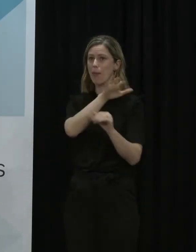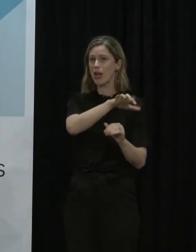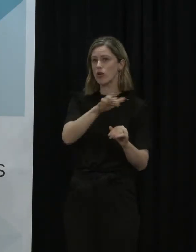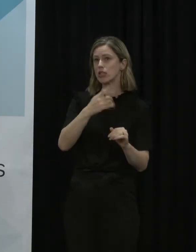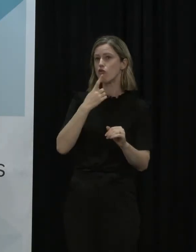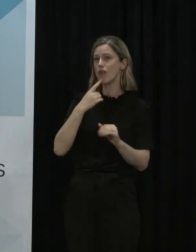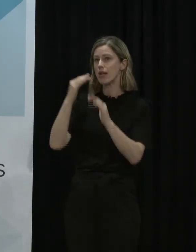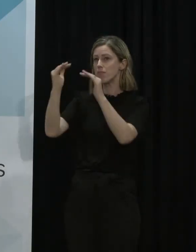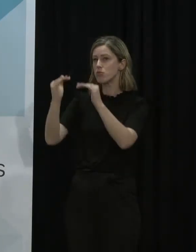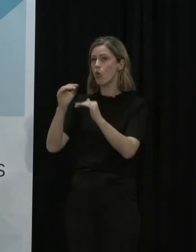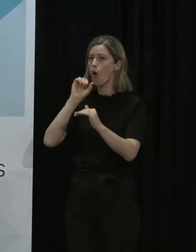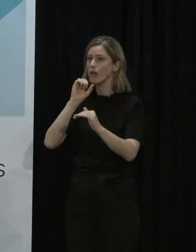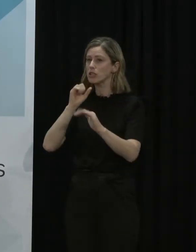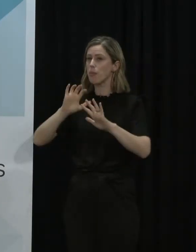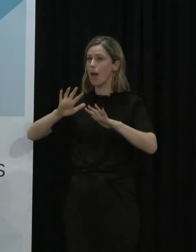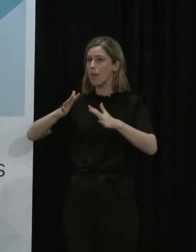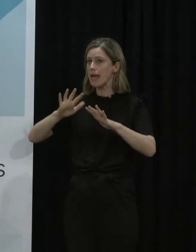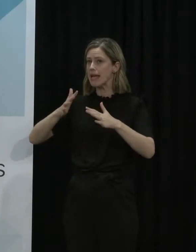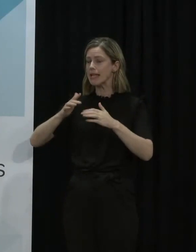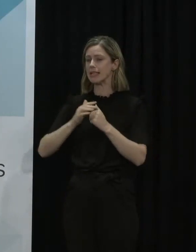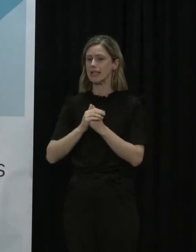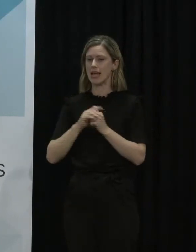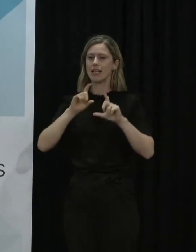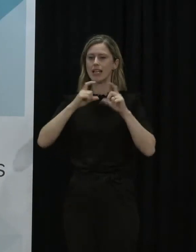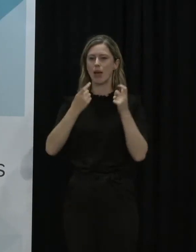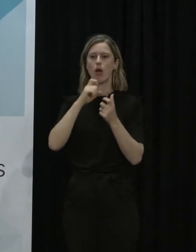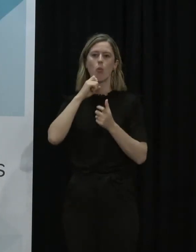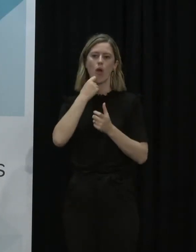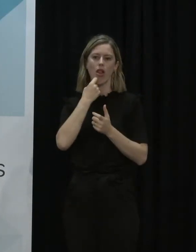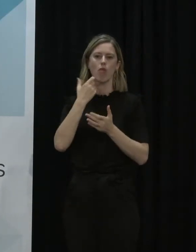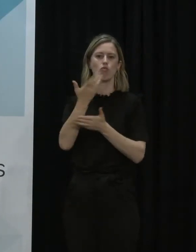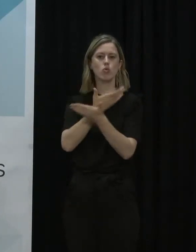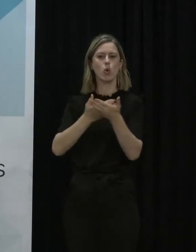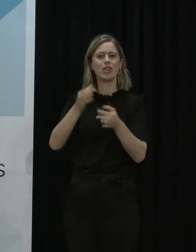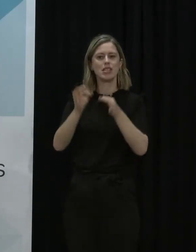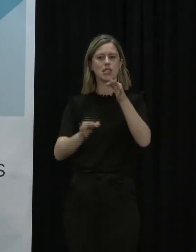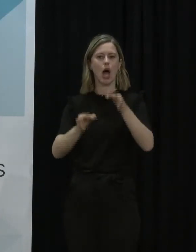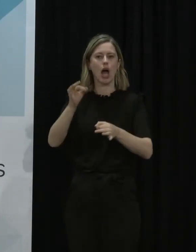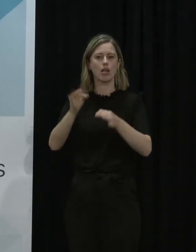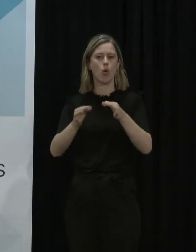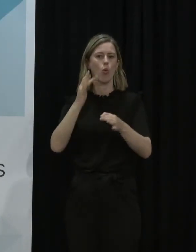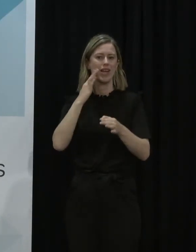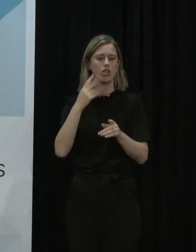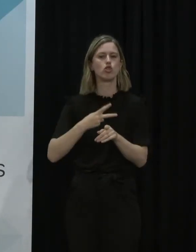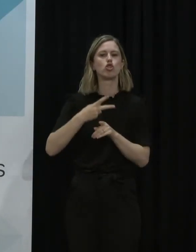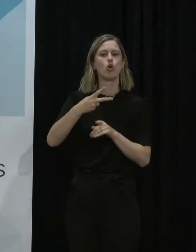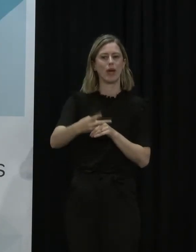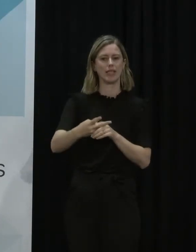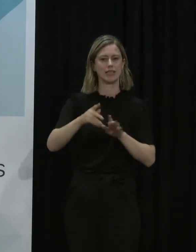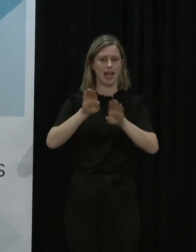very clear about what we expect around green but beyond what we expect around wanting to lift